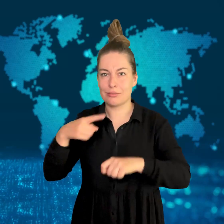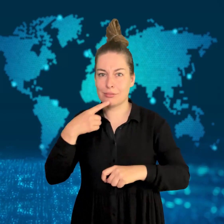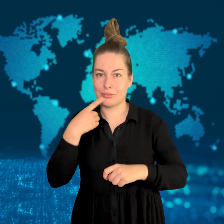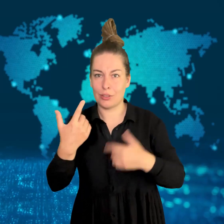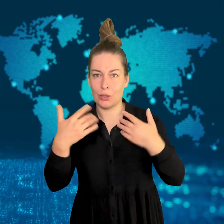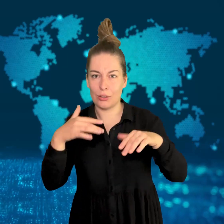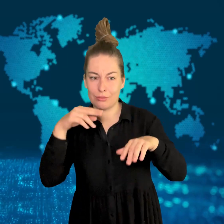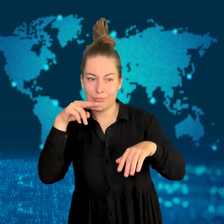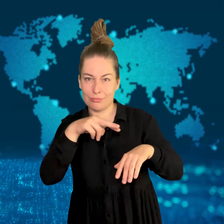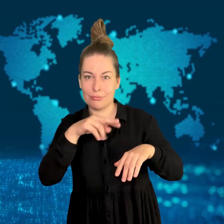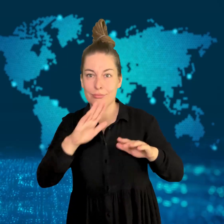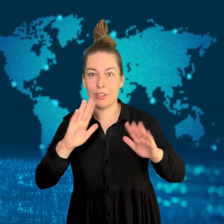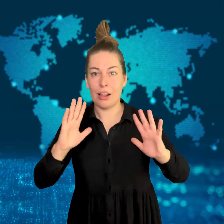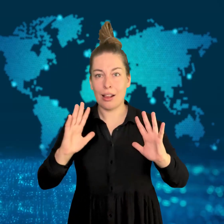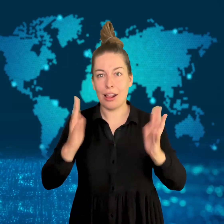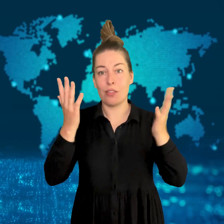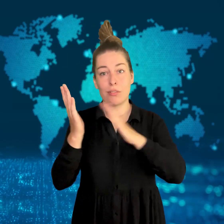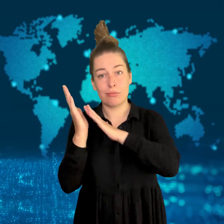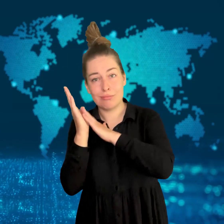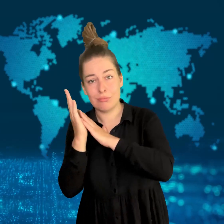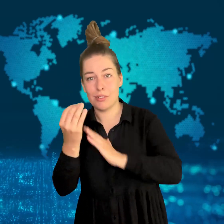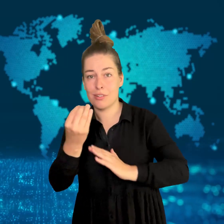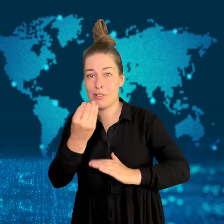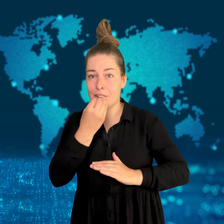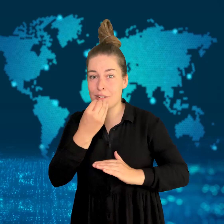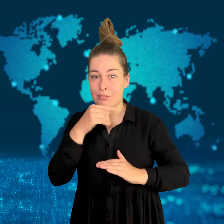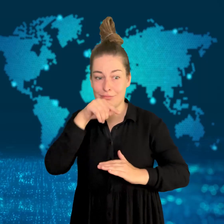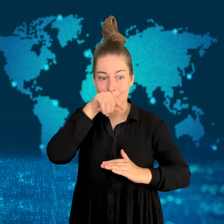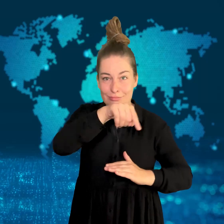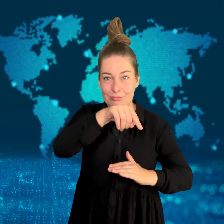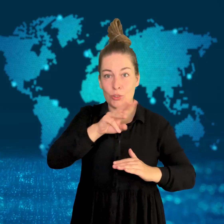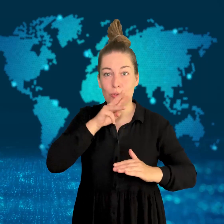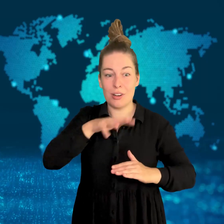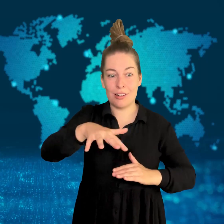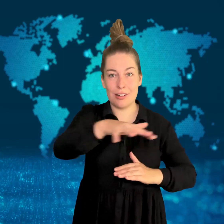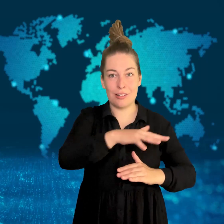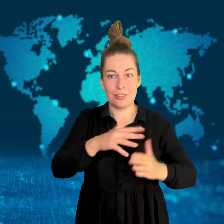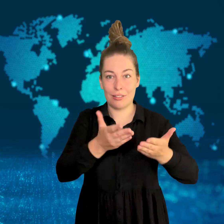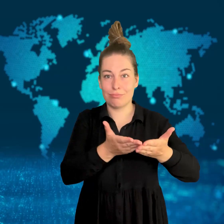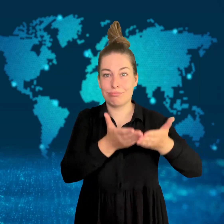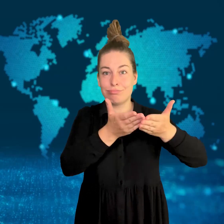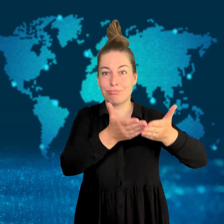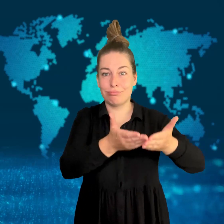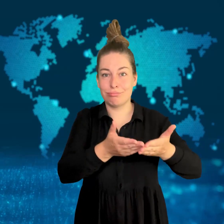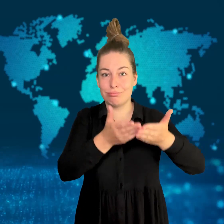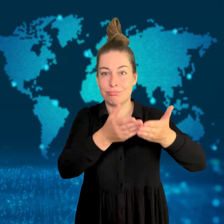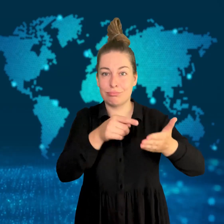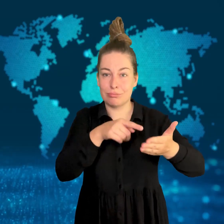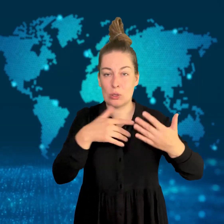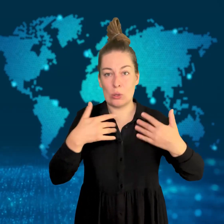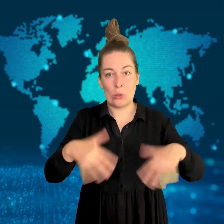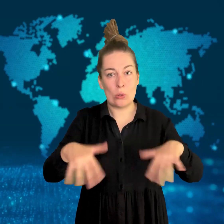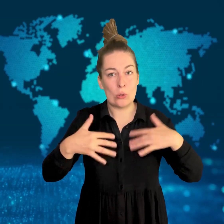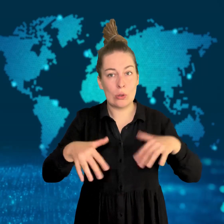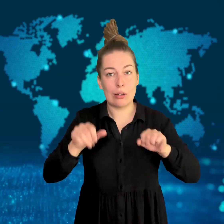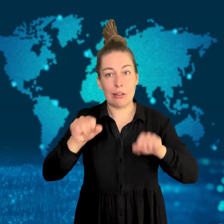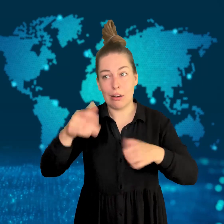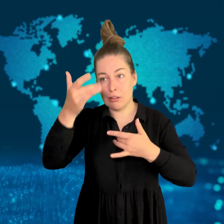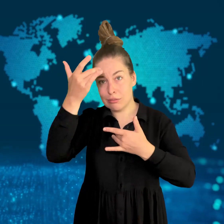Public health experts have said the risk of infection will be